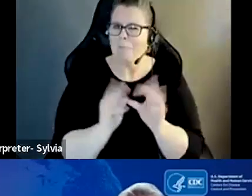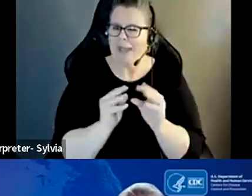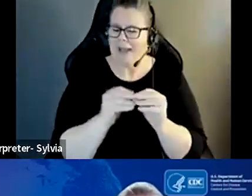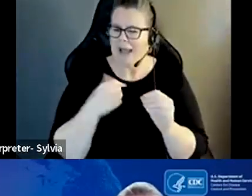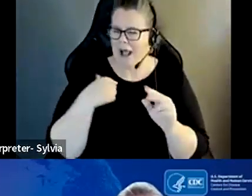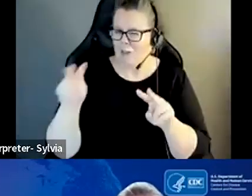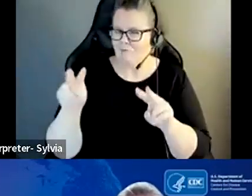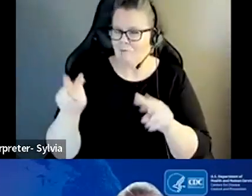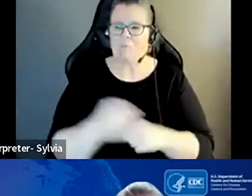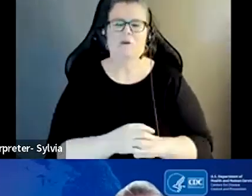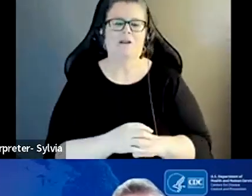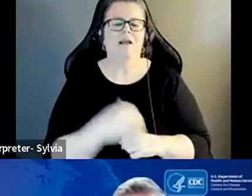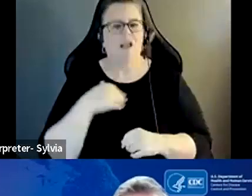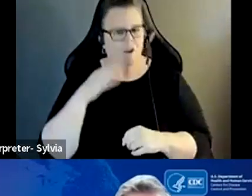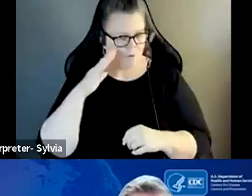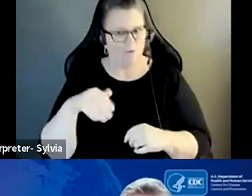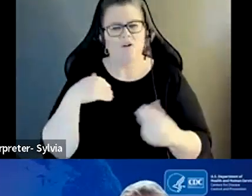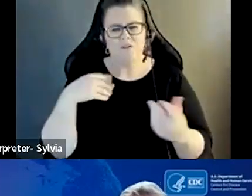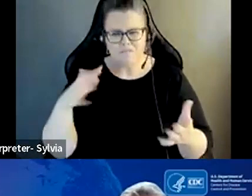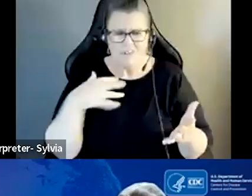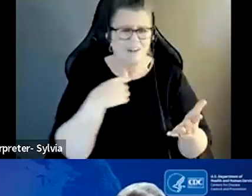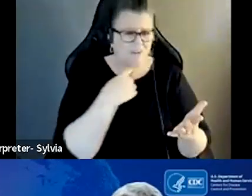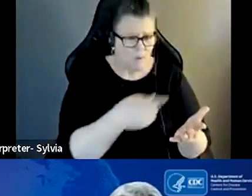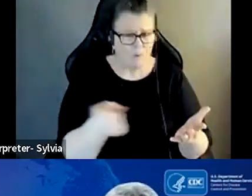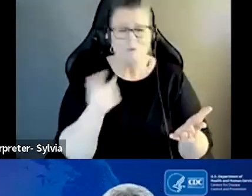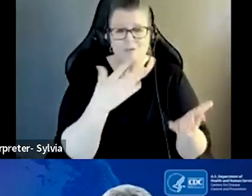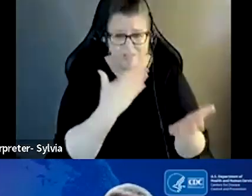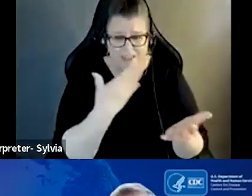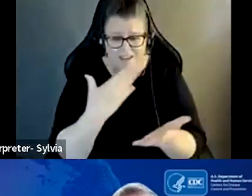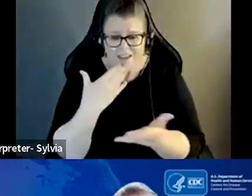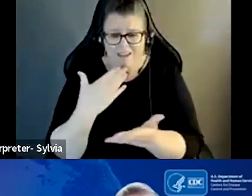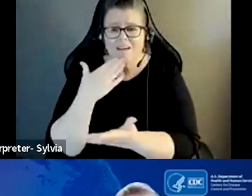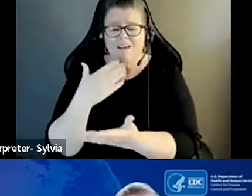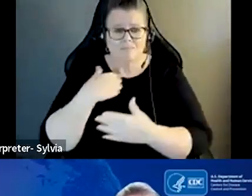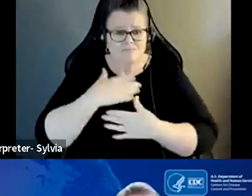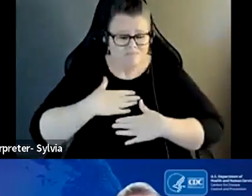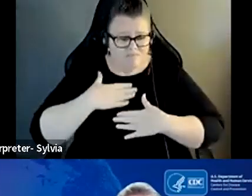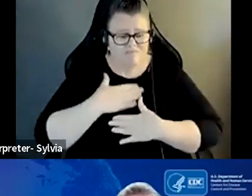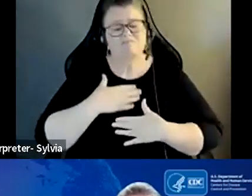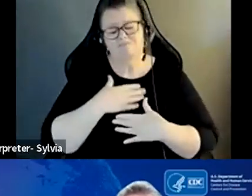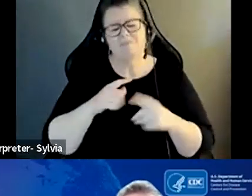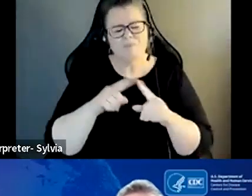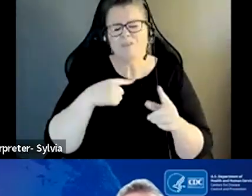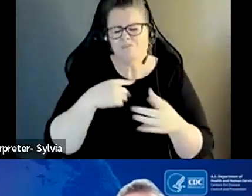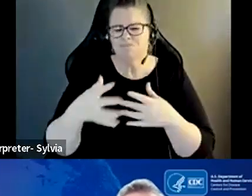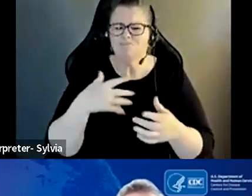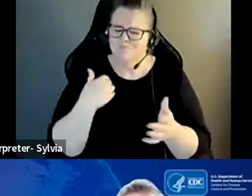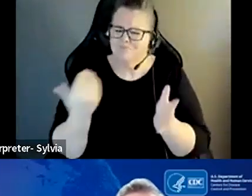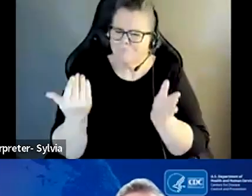I know I've expressed my gratitude to all of you before, but I feel like I should do so again. I remain so appreciative that each of you has committed